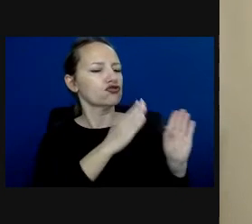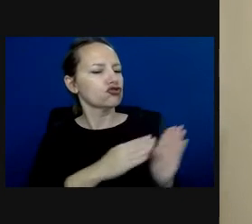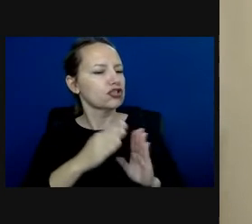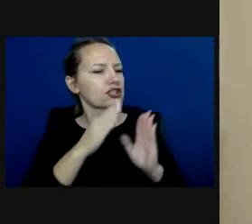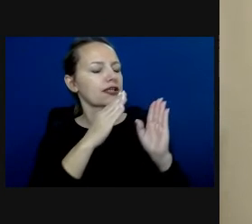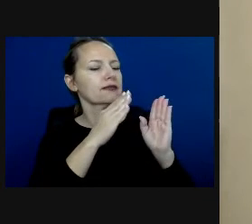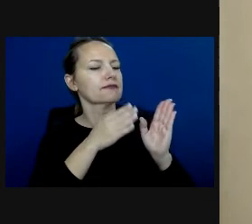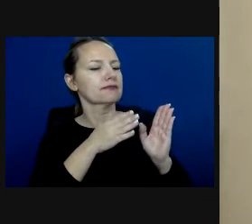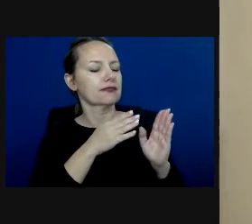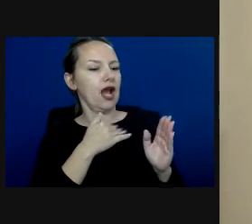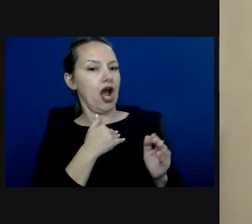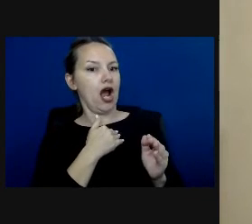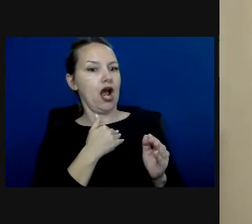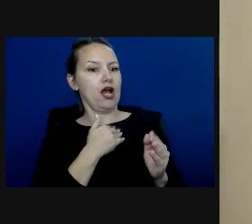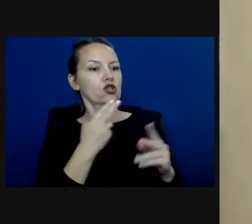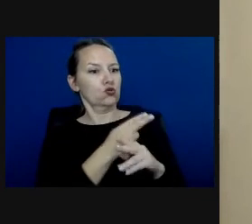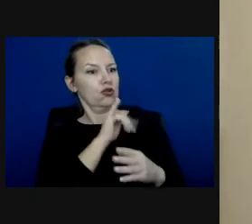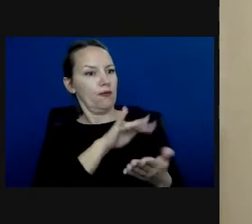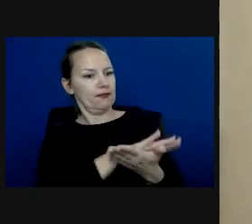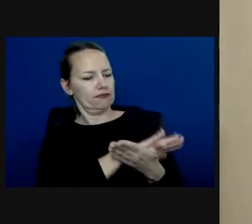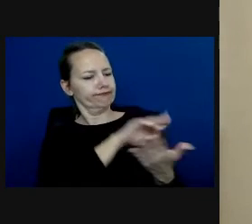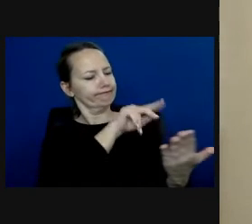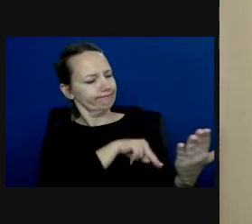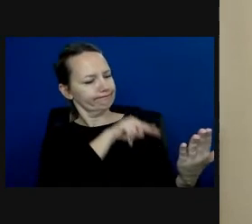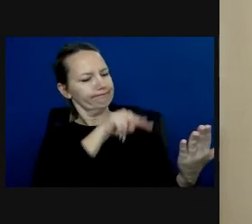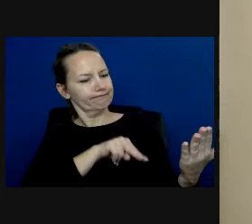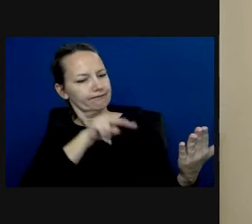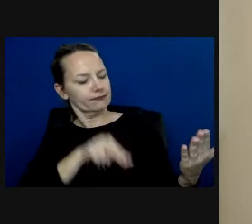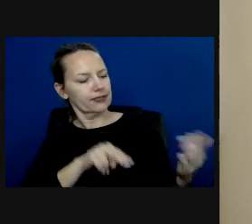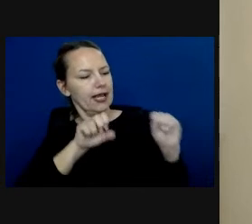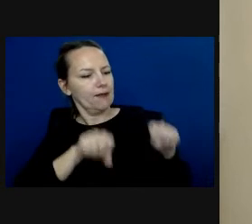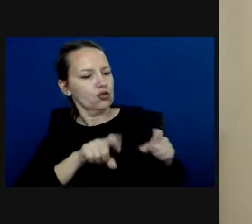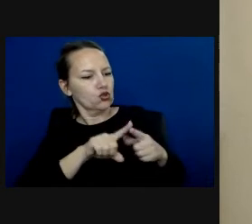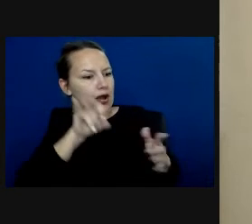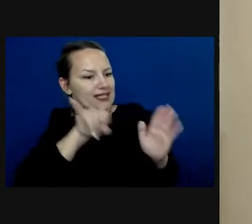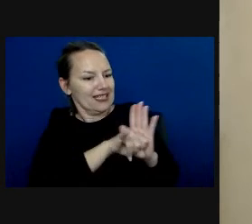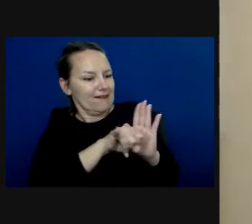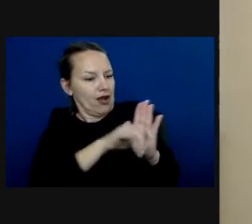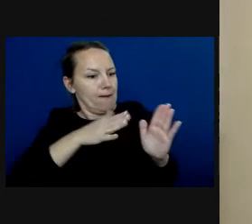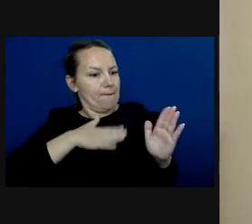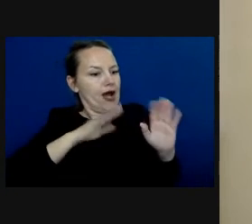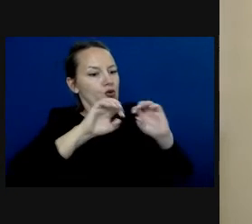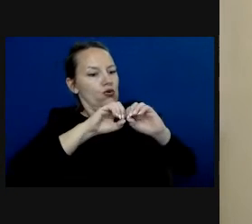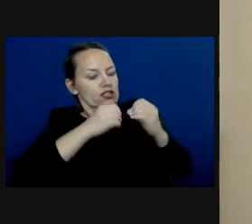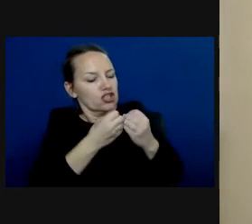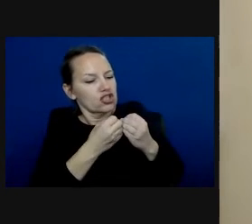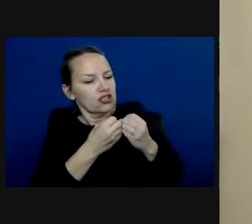I combed through these documents and was able to identify that my organization strives for accessibility for all.